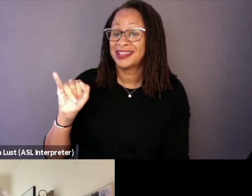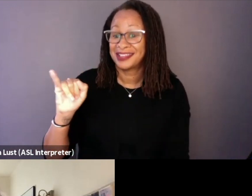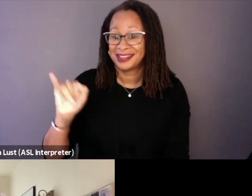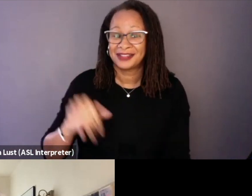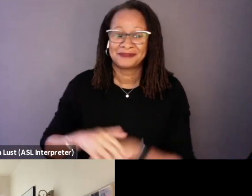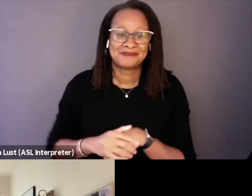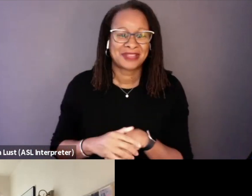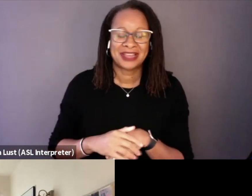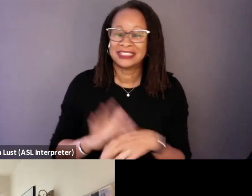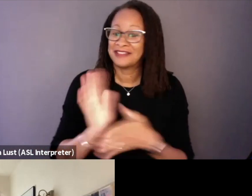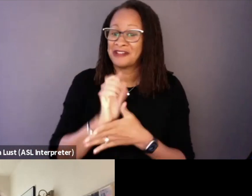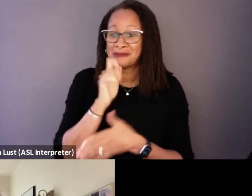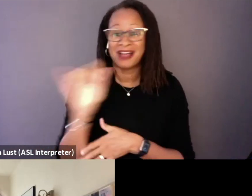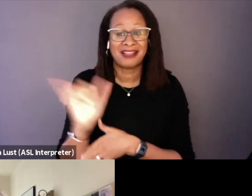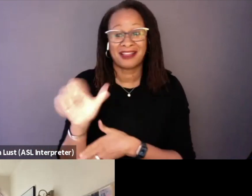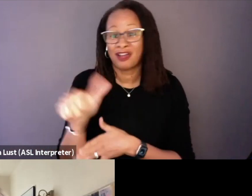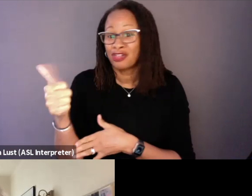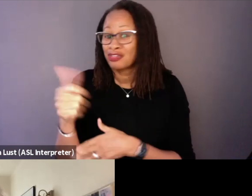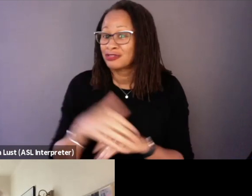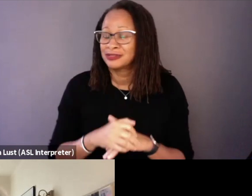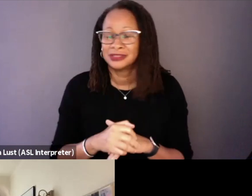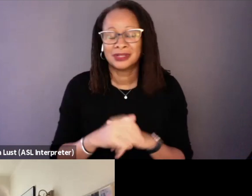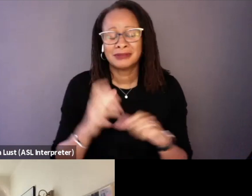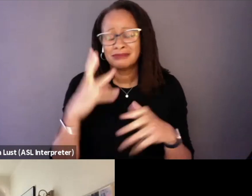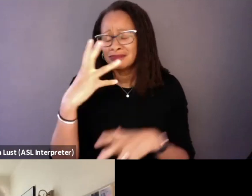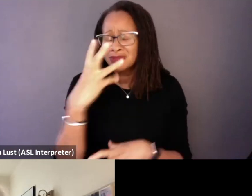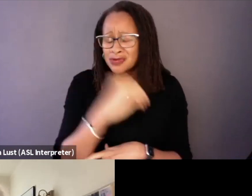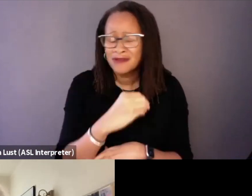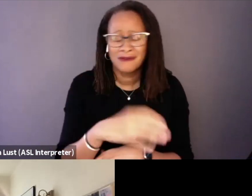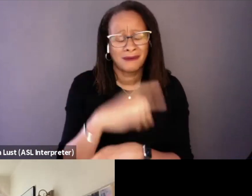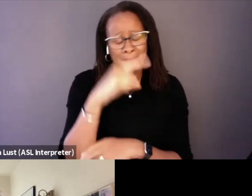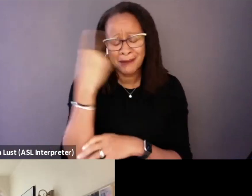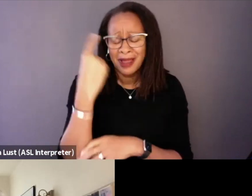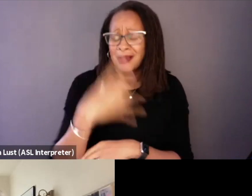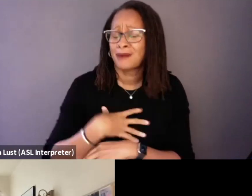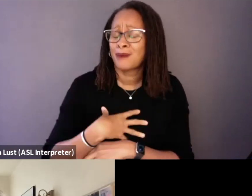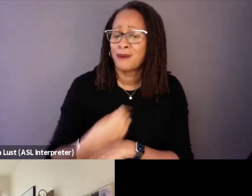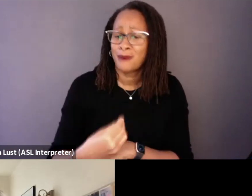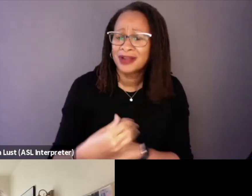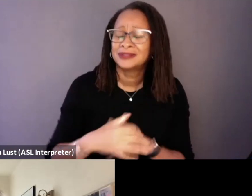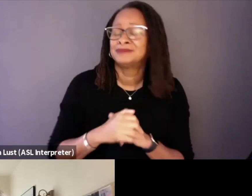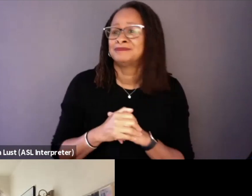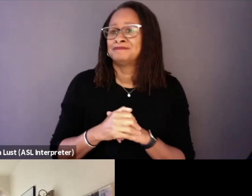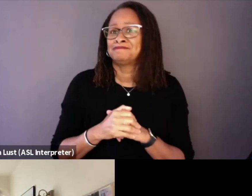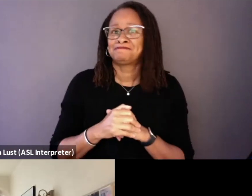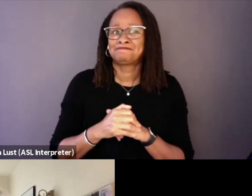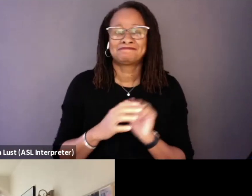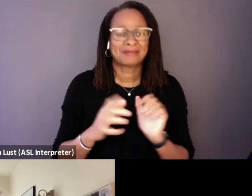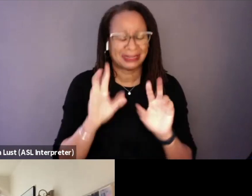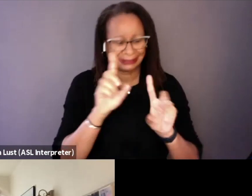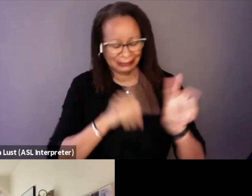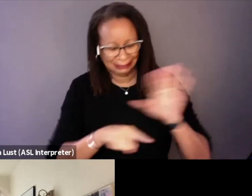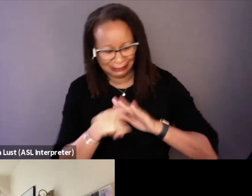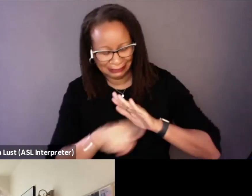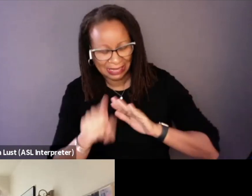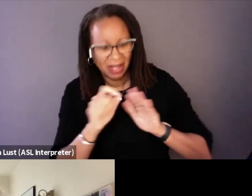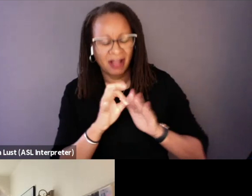I have to say, it's this gorgeous black and white examination of the world of khat.